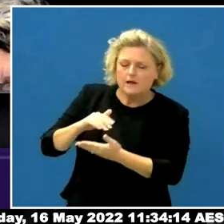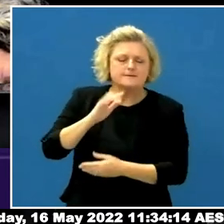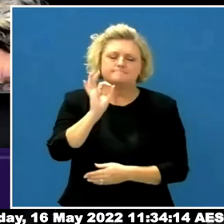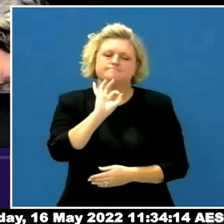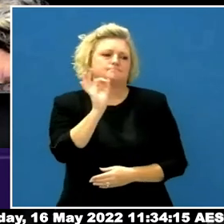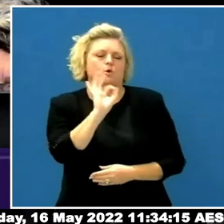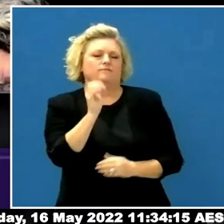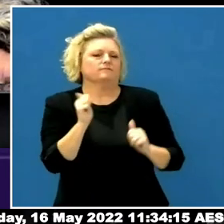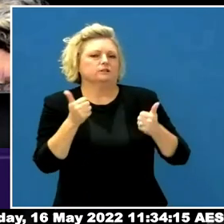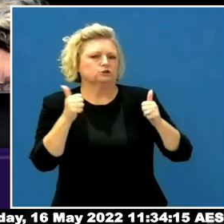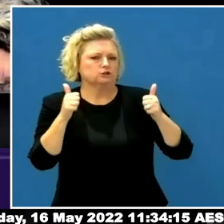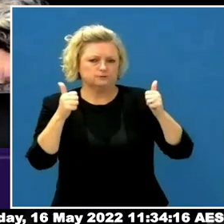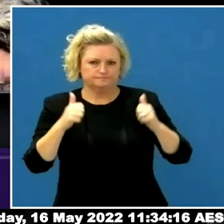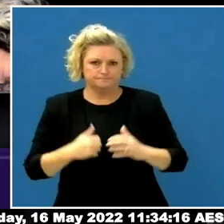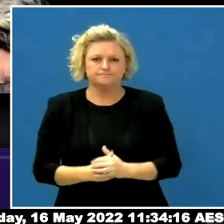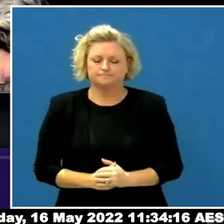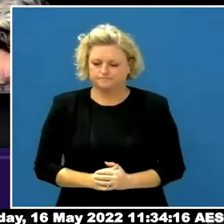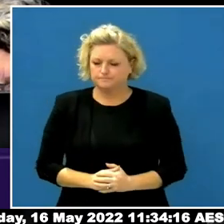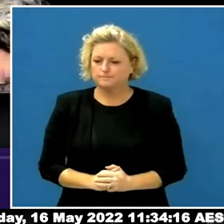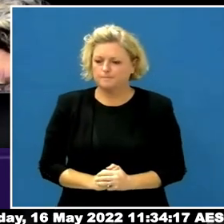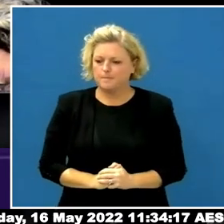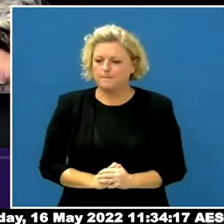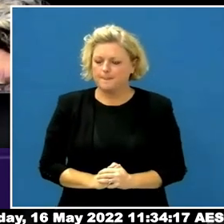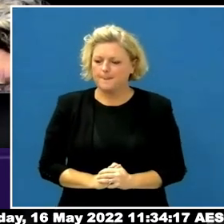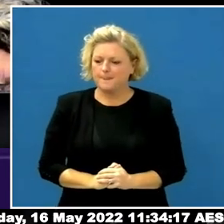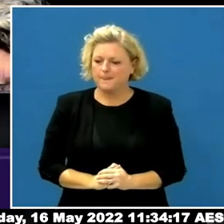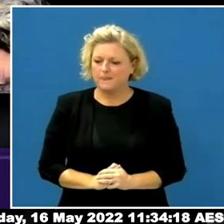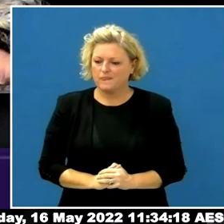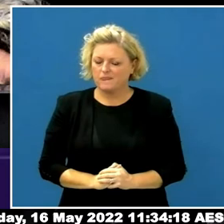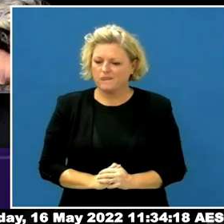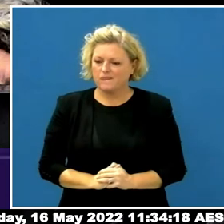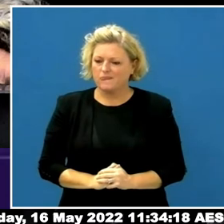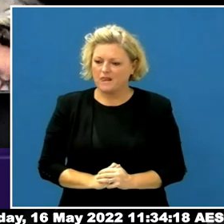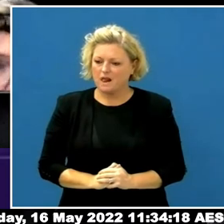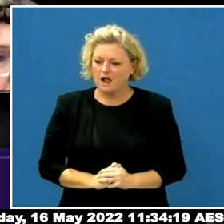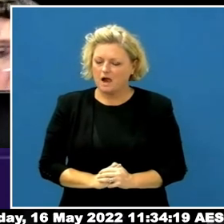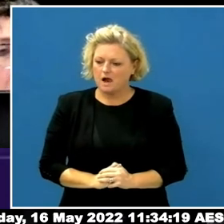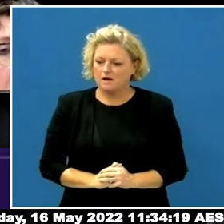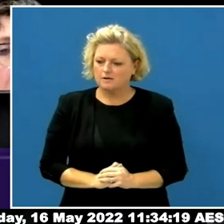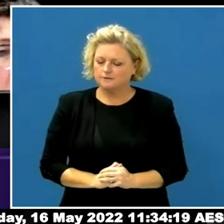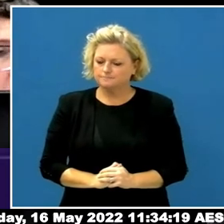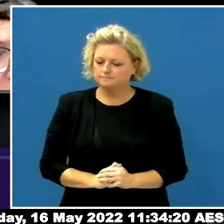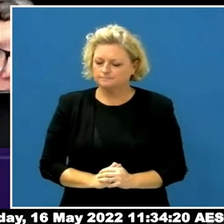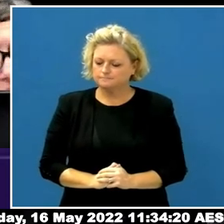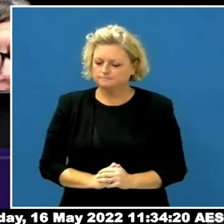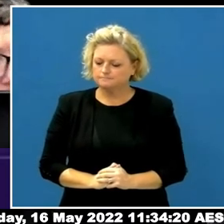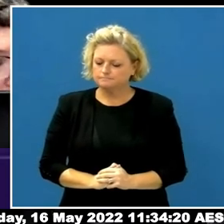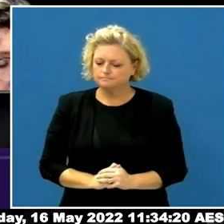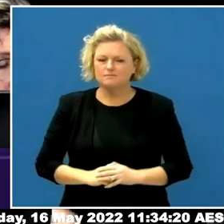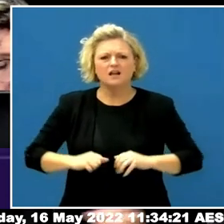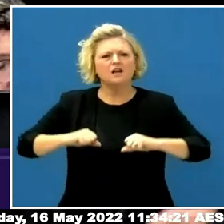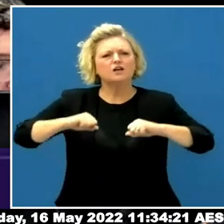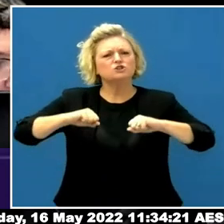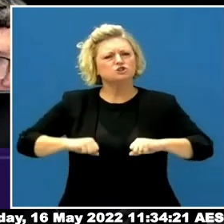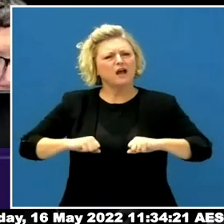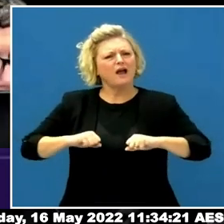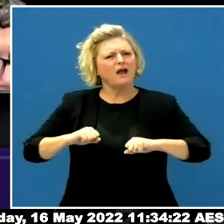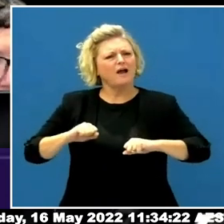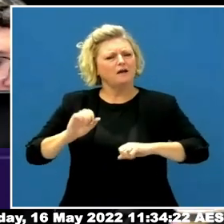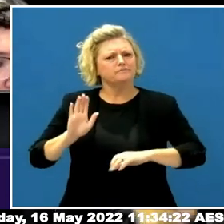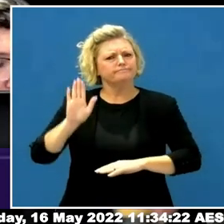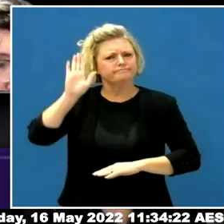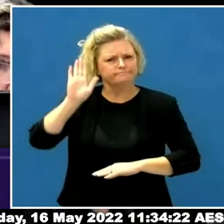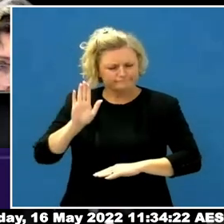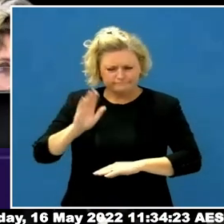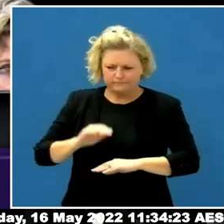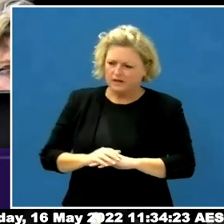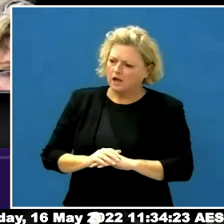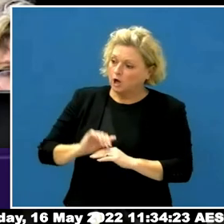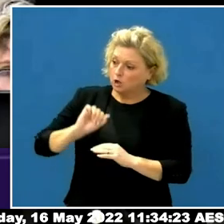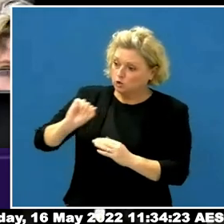coordination. CHAIR: You mention in your statement that you bought Jason an iPad and